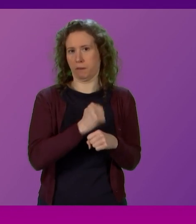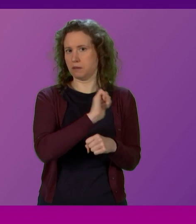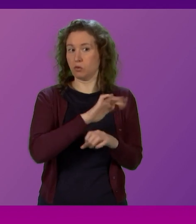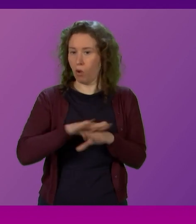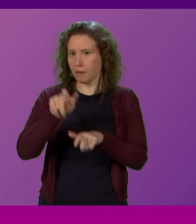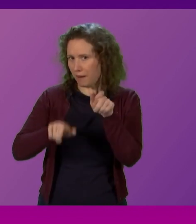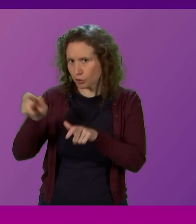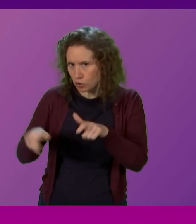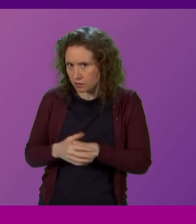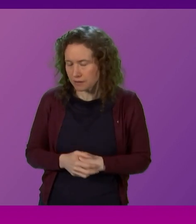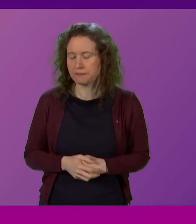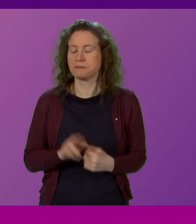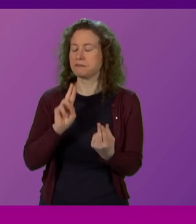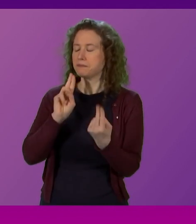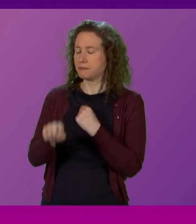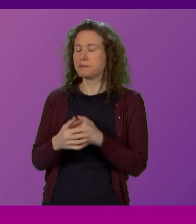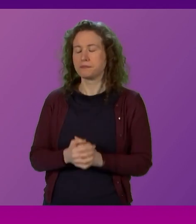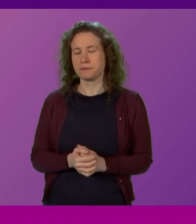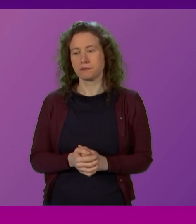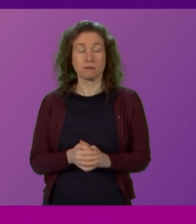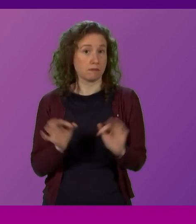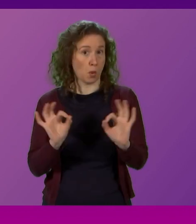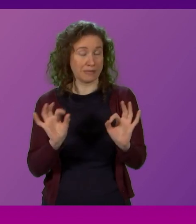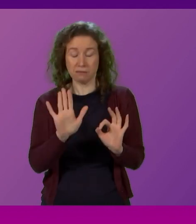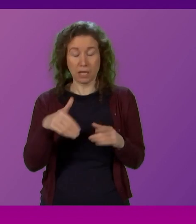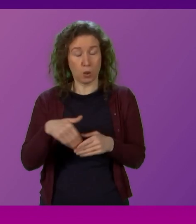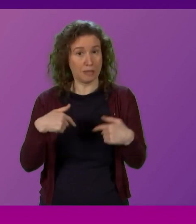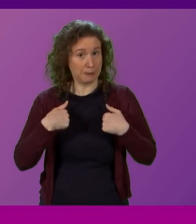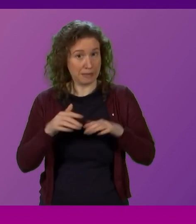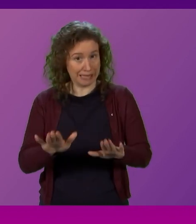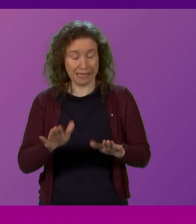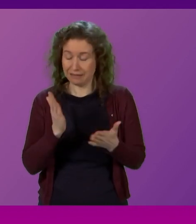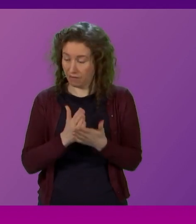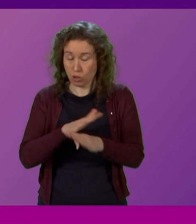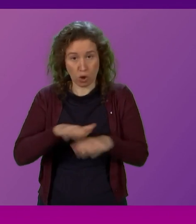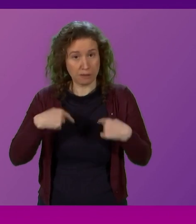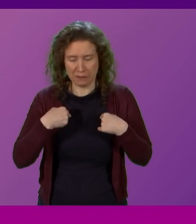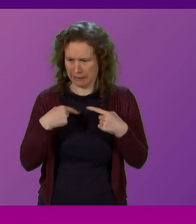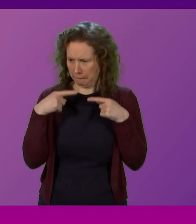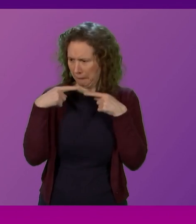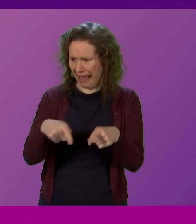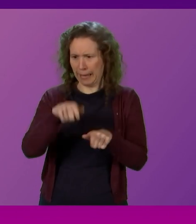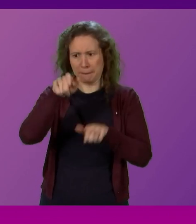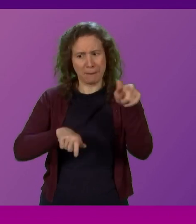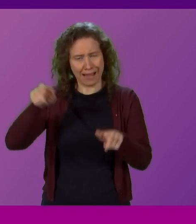Nobody, including me—certainly not me—is blaming patients.